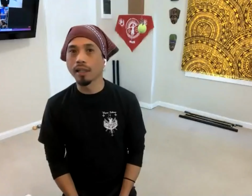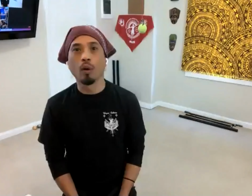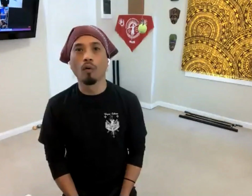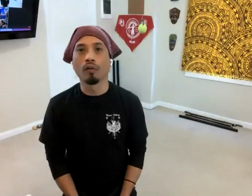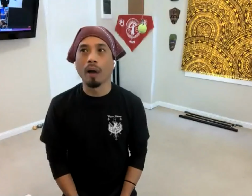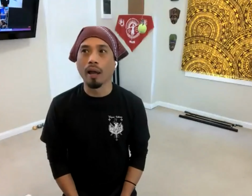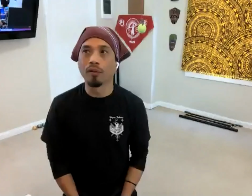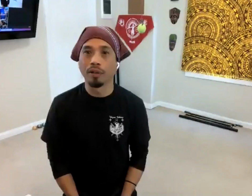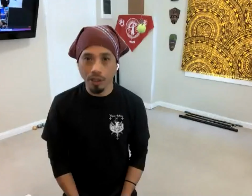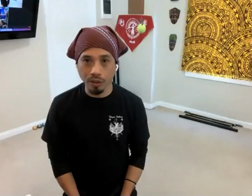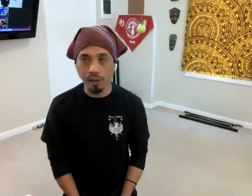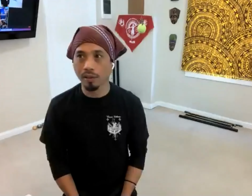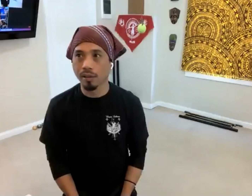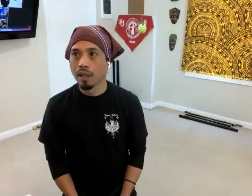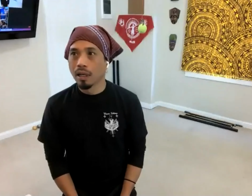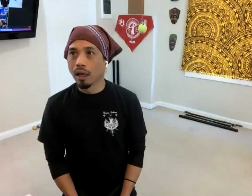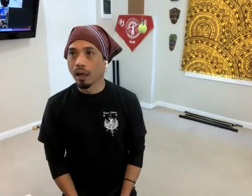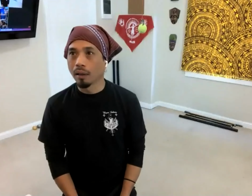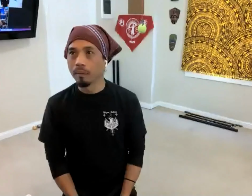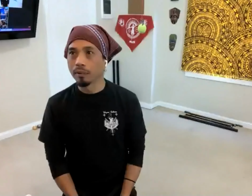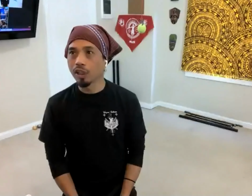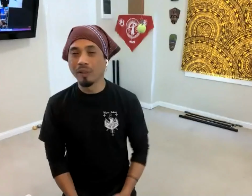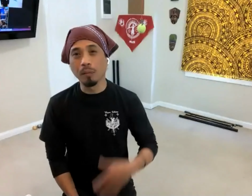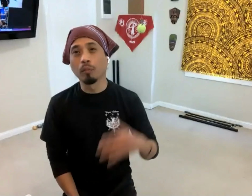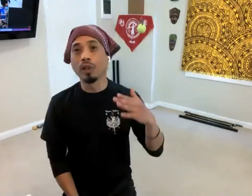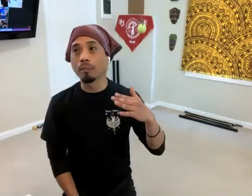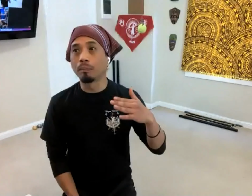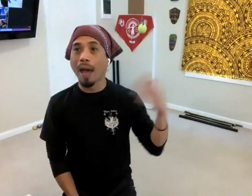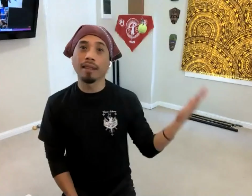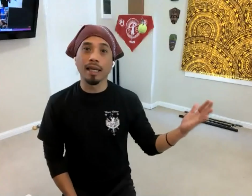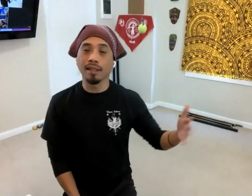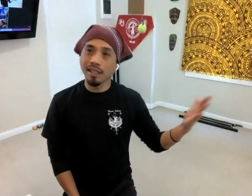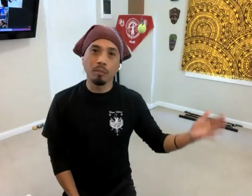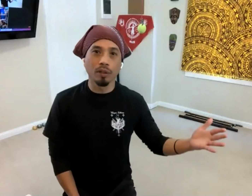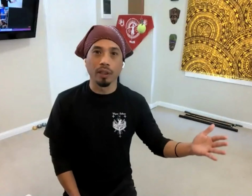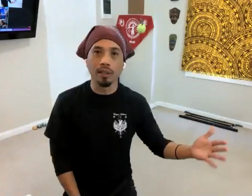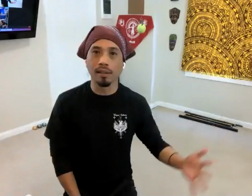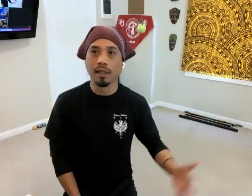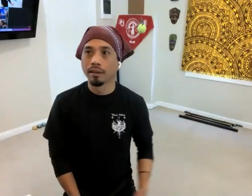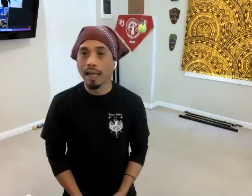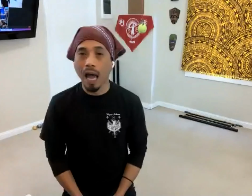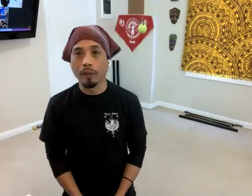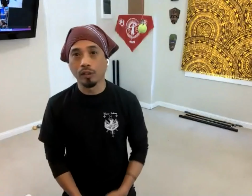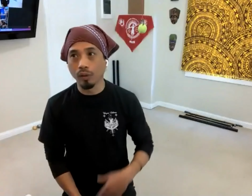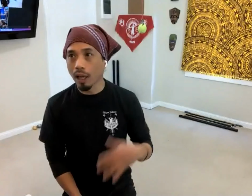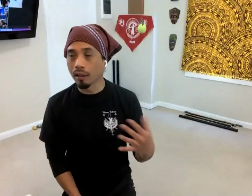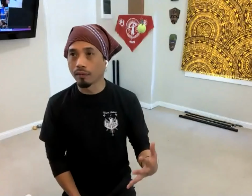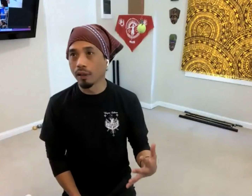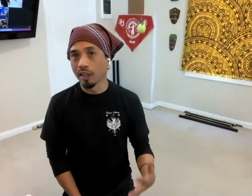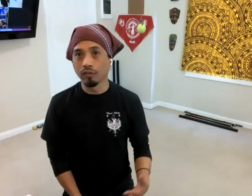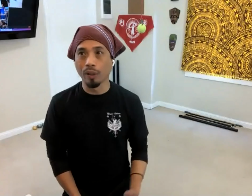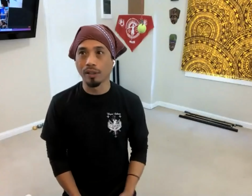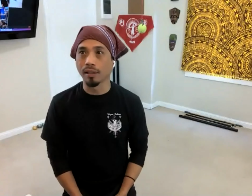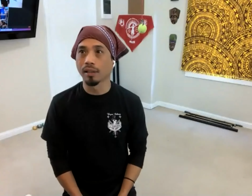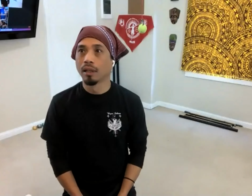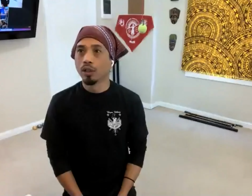THE PHILIPPINES HAS BEEN COLONIZED, TAKEN OVER BY OTHER NATIONS, THERE'S BEEN SOME REALLY BAD THINGS AND SOME GOOD